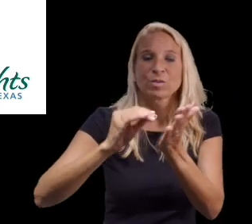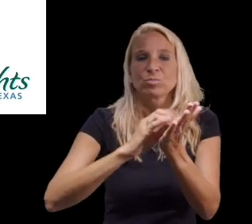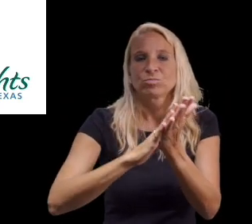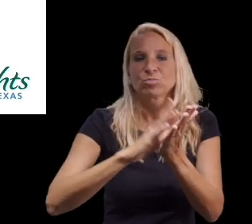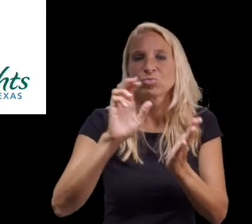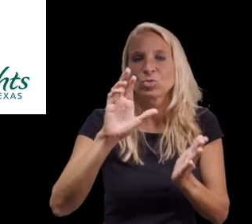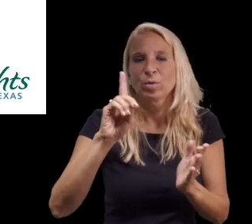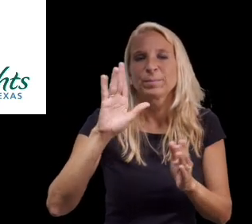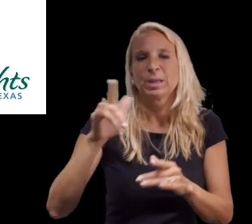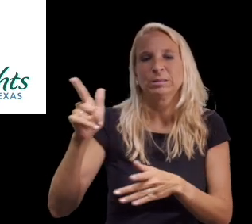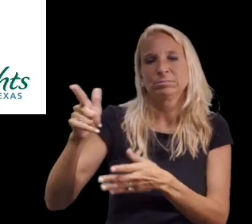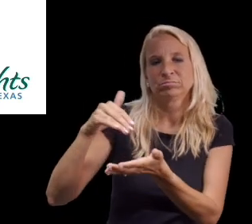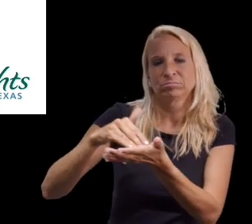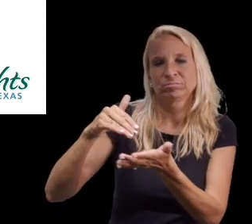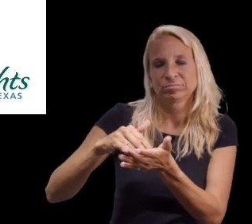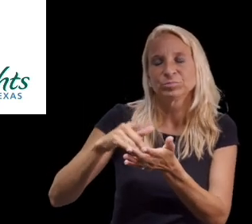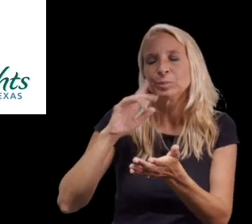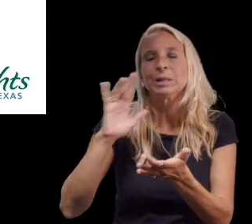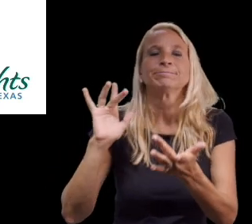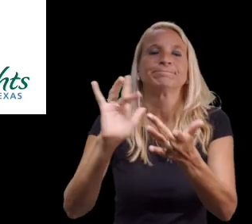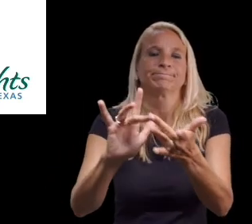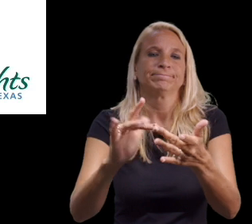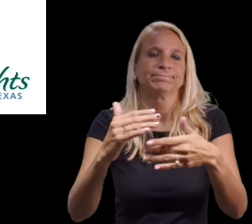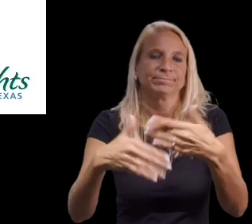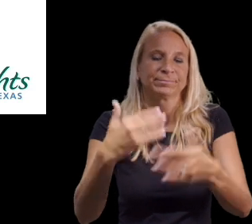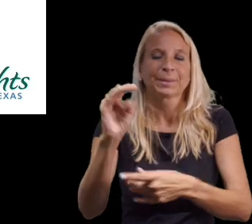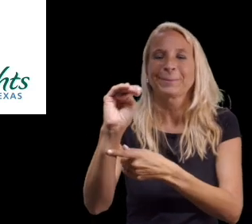to establish medical fragility.